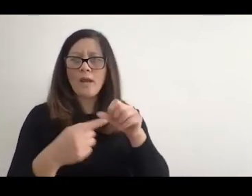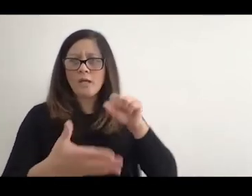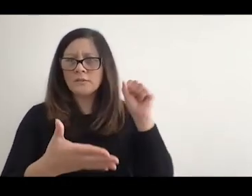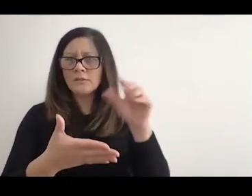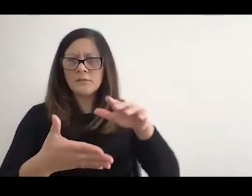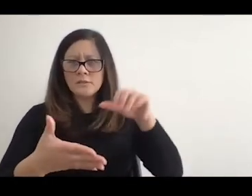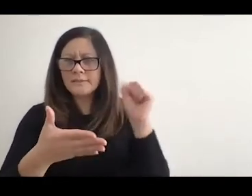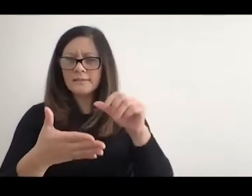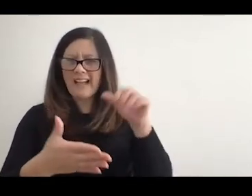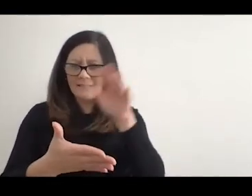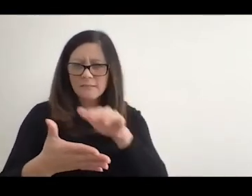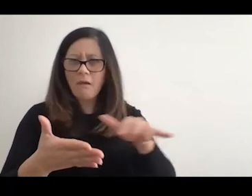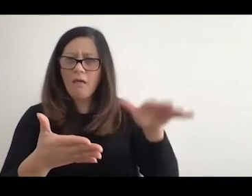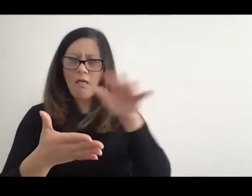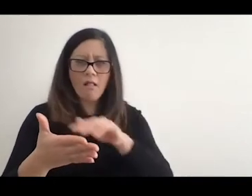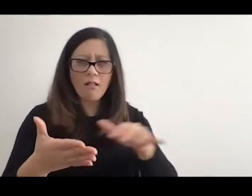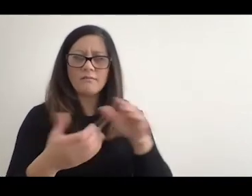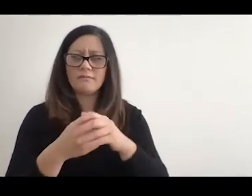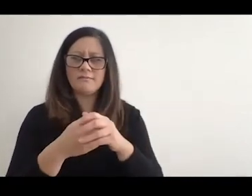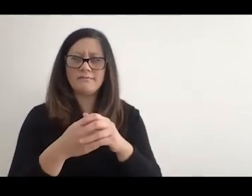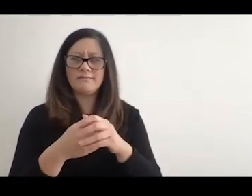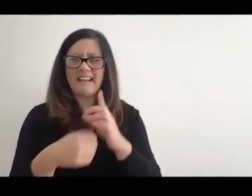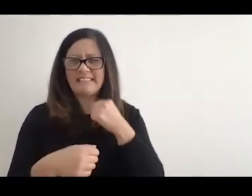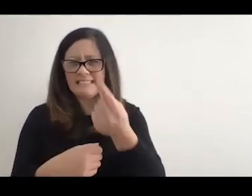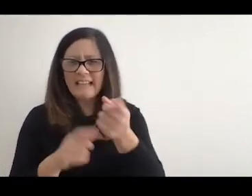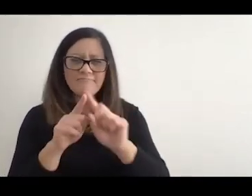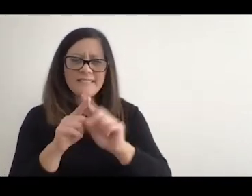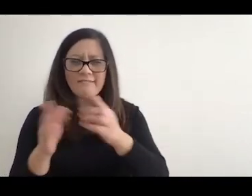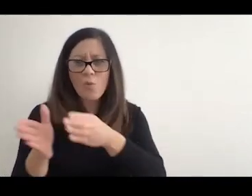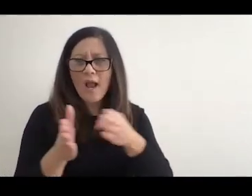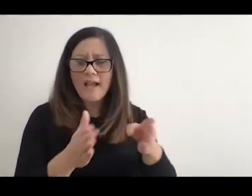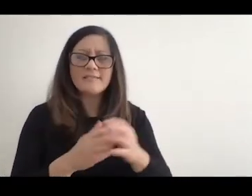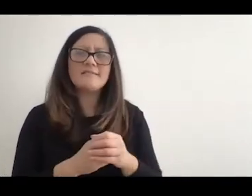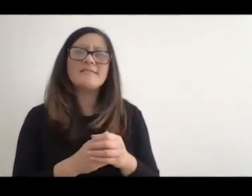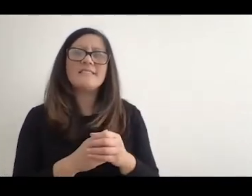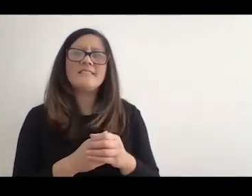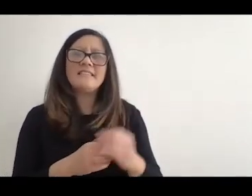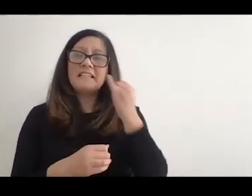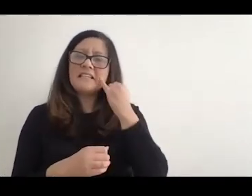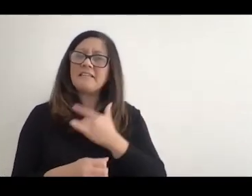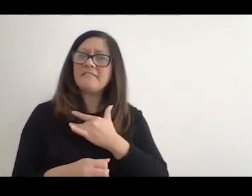that I said it in different ways? If you tend to be more scholarly,